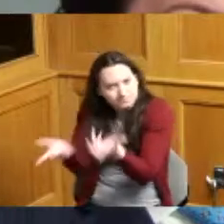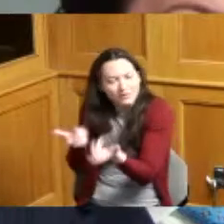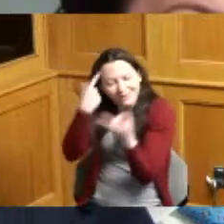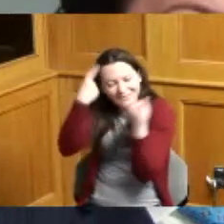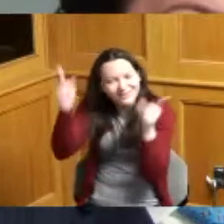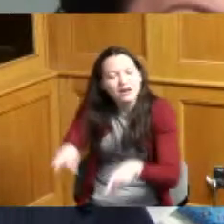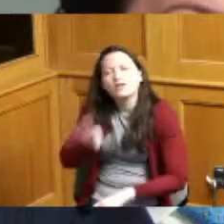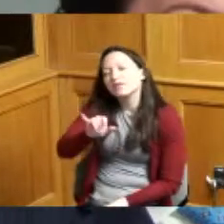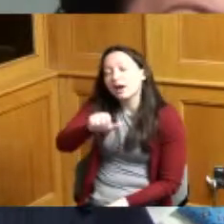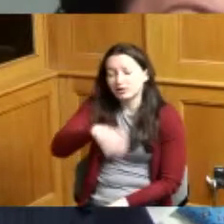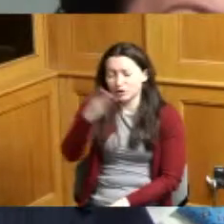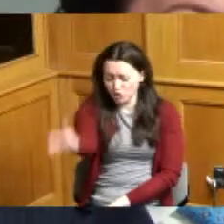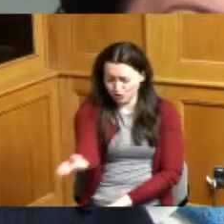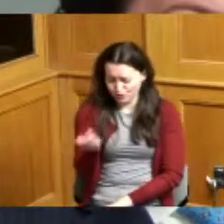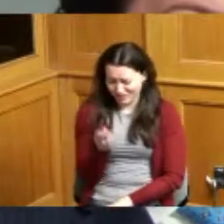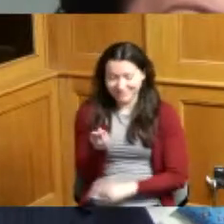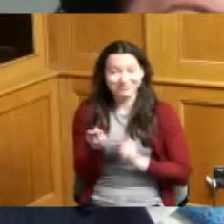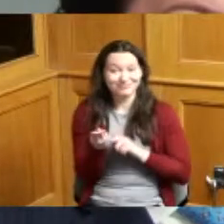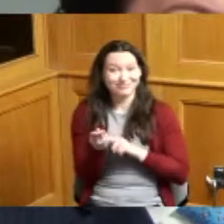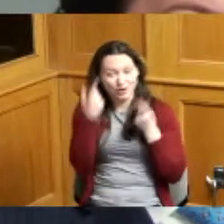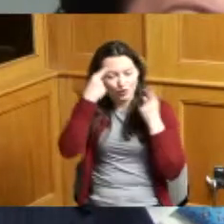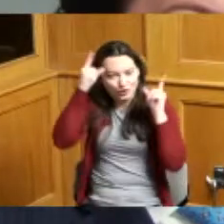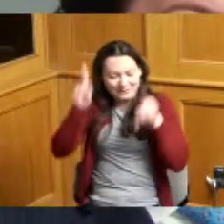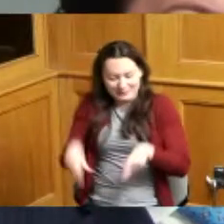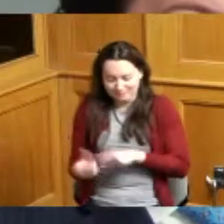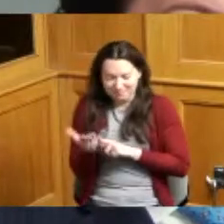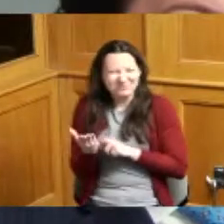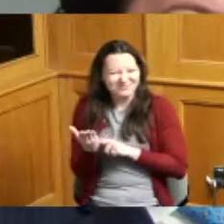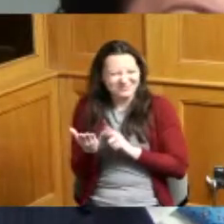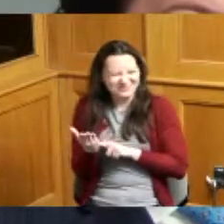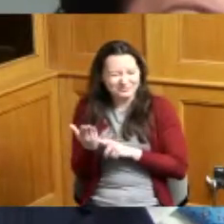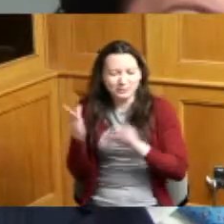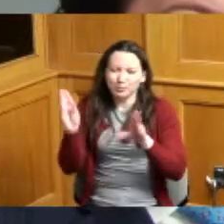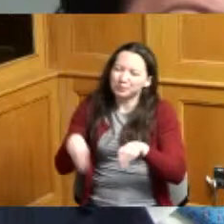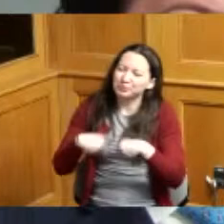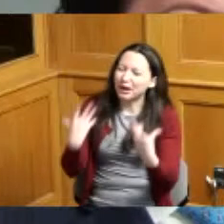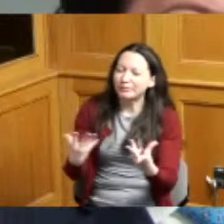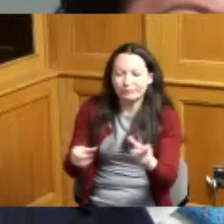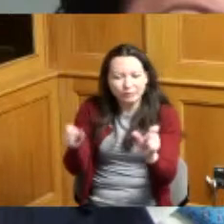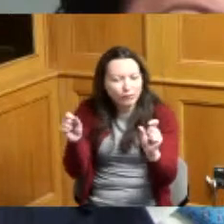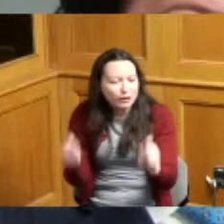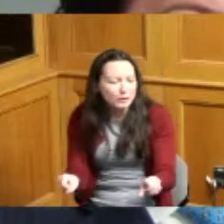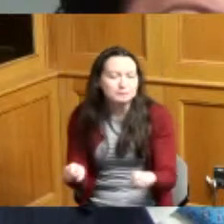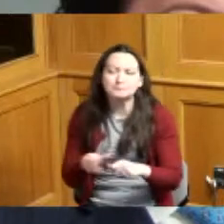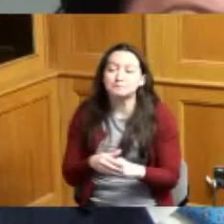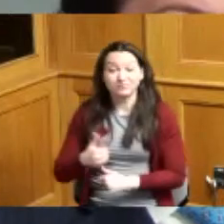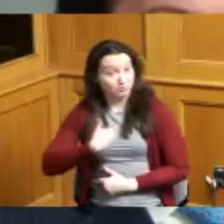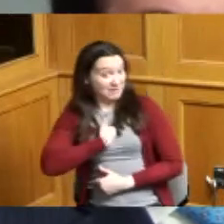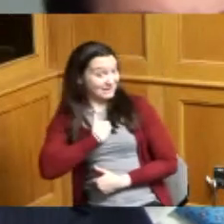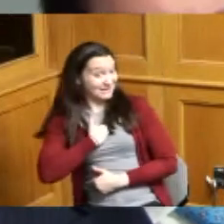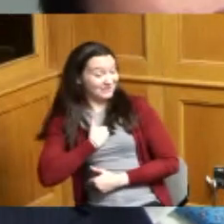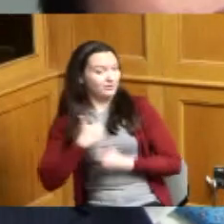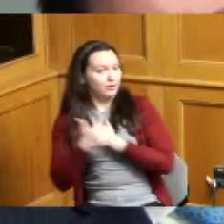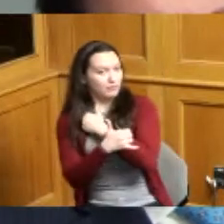you have in front of you here today um provides the ability for myself as county administrator